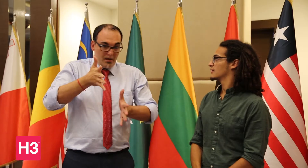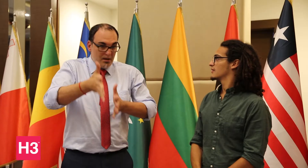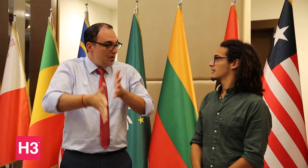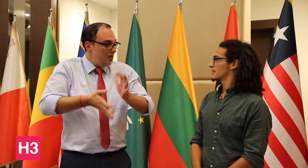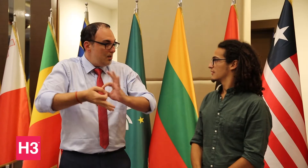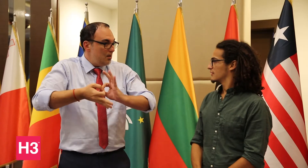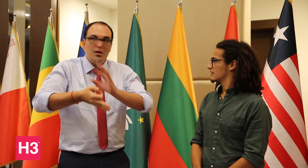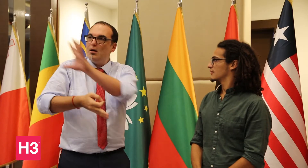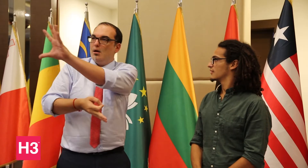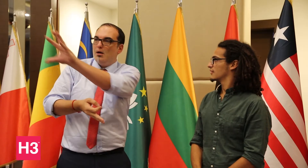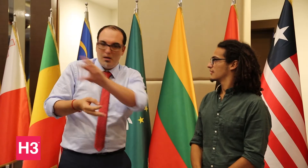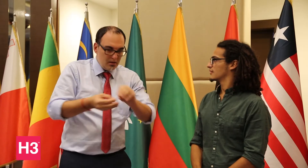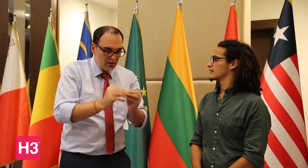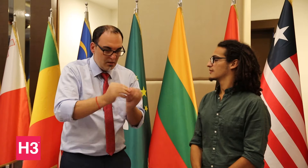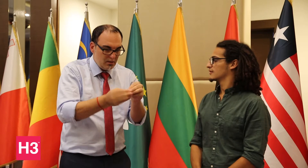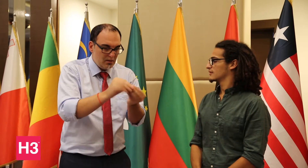The sign for Deaflympics was transformed into the